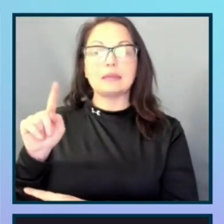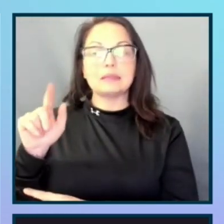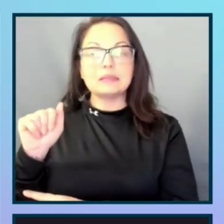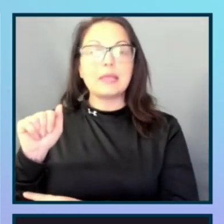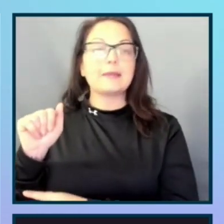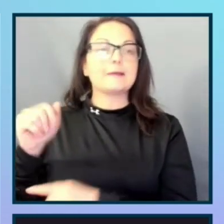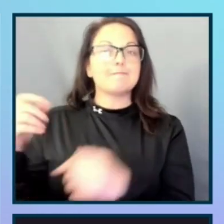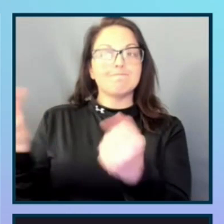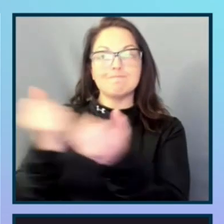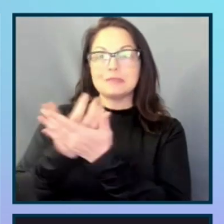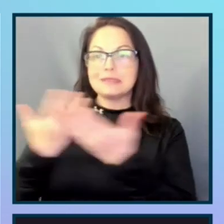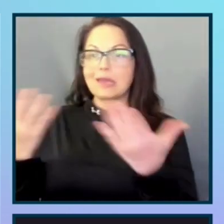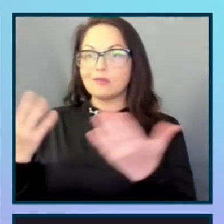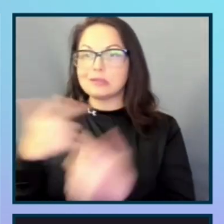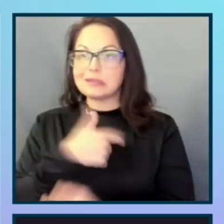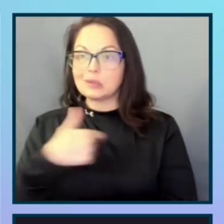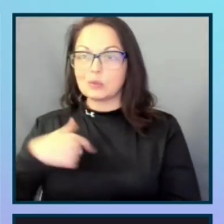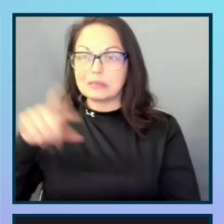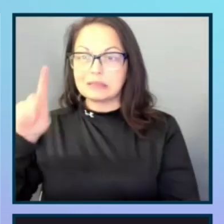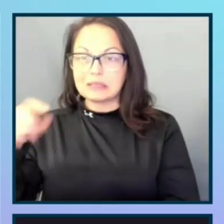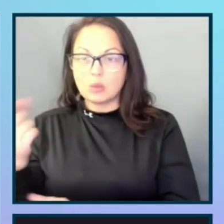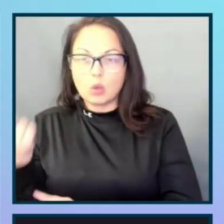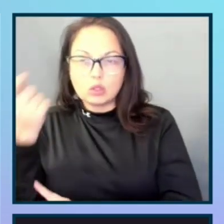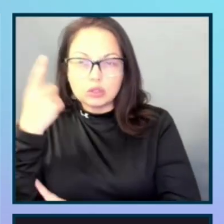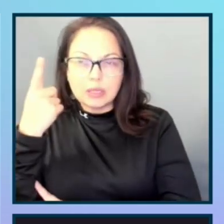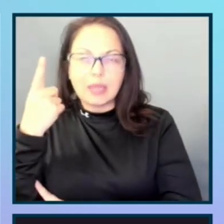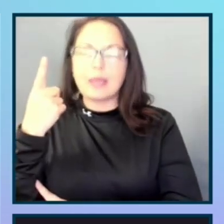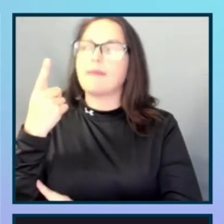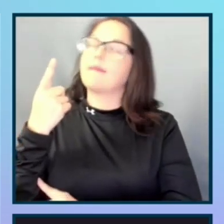we need to understand how it contains that bias,